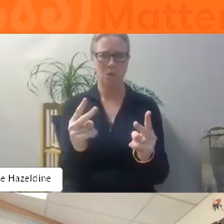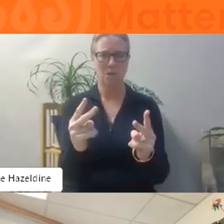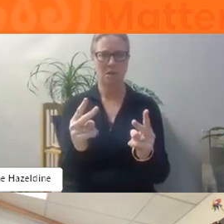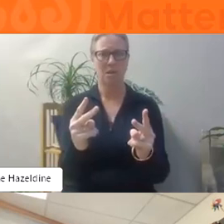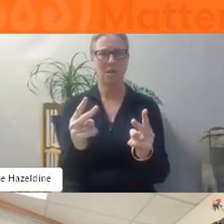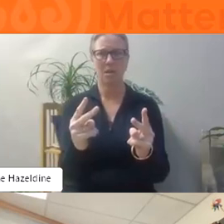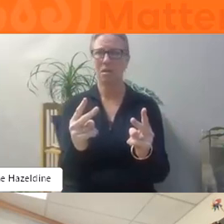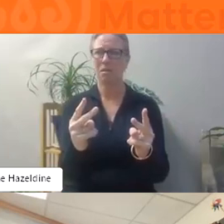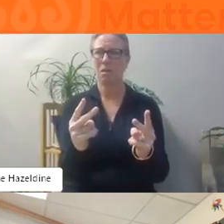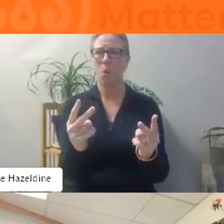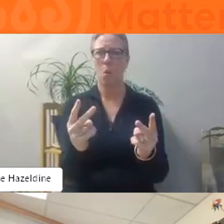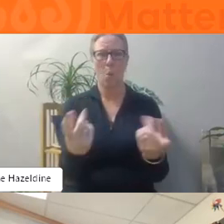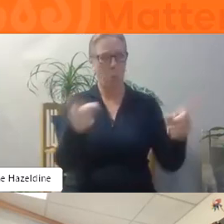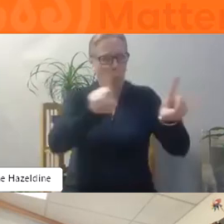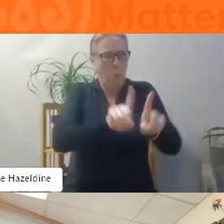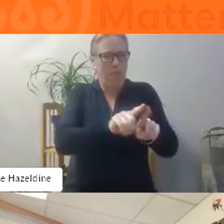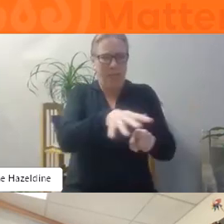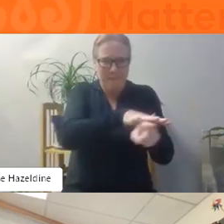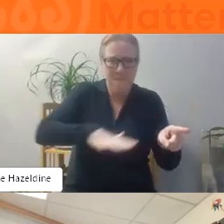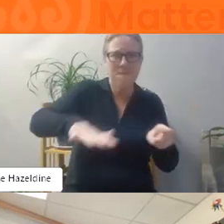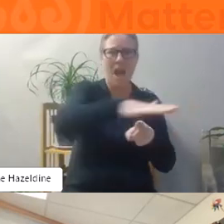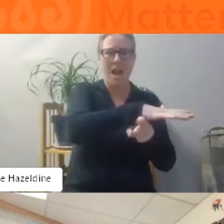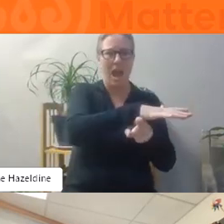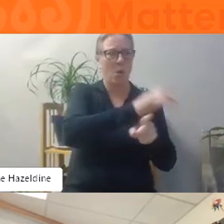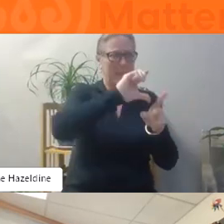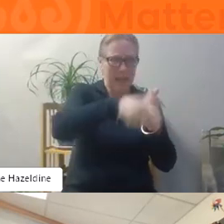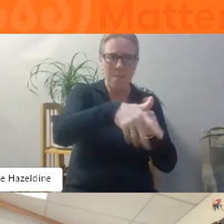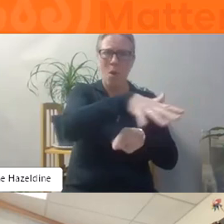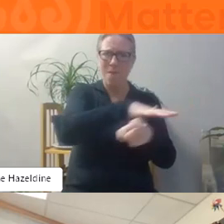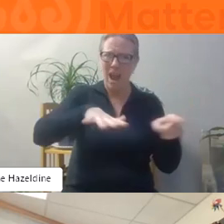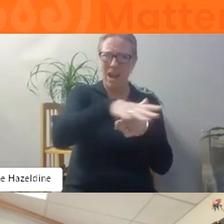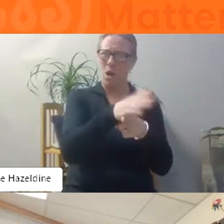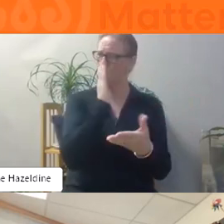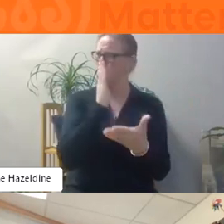alongside those of whānau whaikaha, are what genuinely and meaningfully